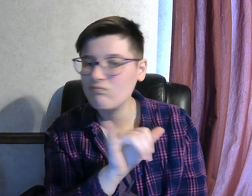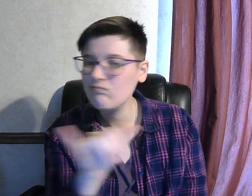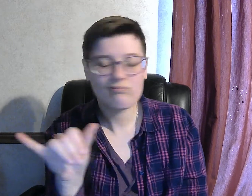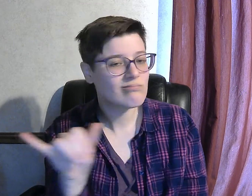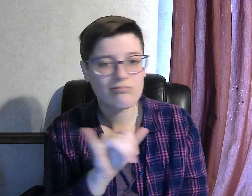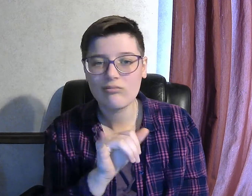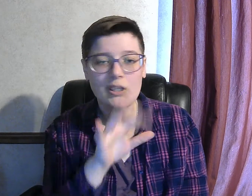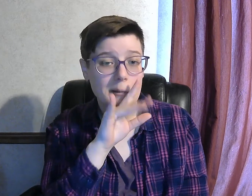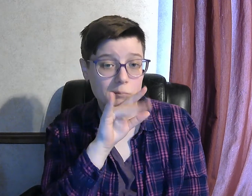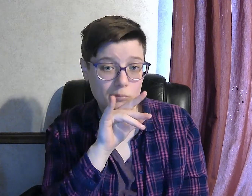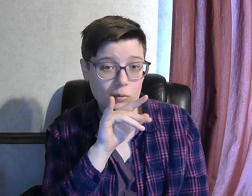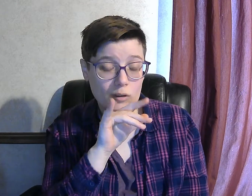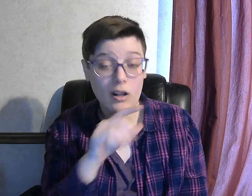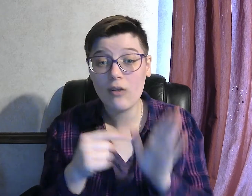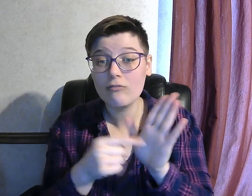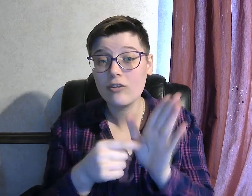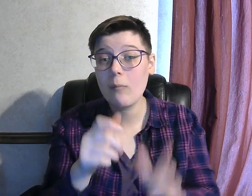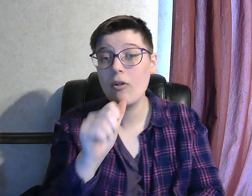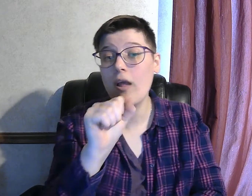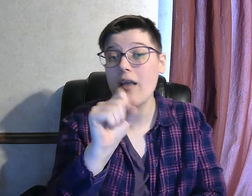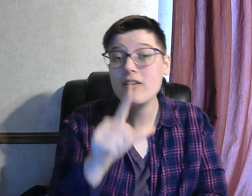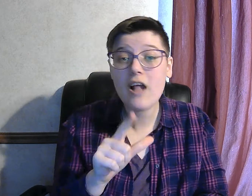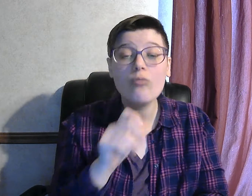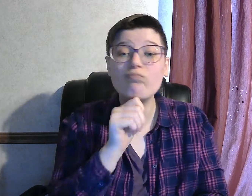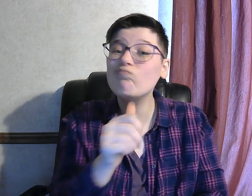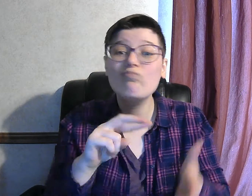signed languages are not equivalent to spoken languages.